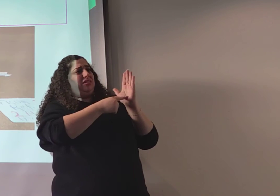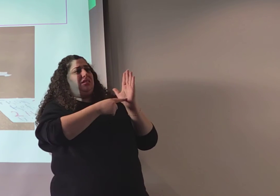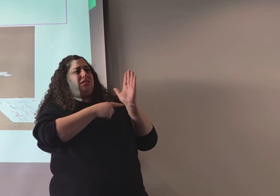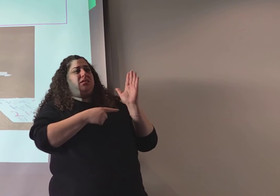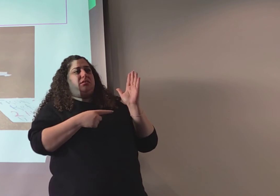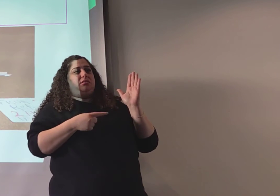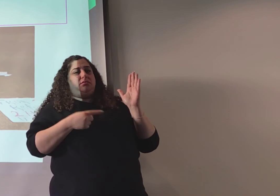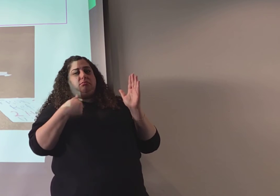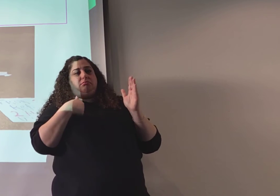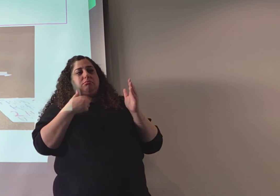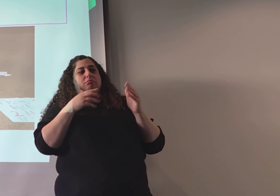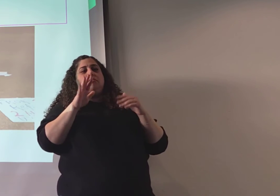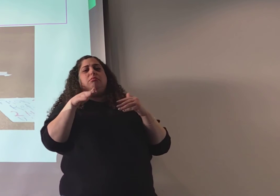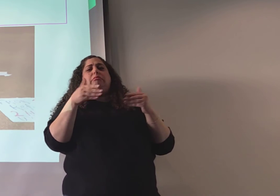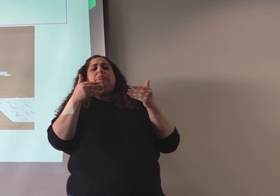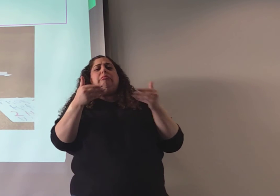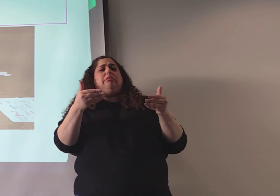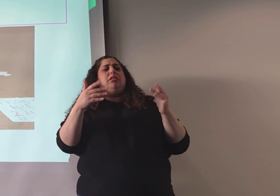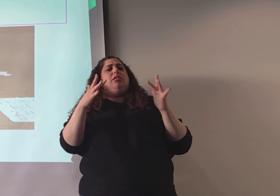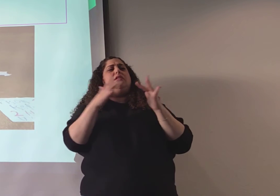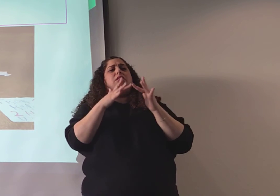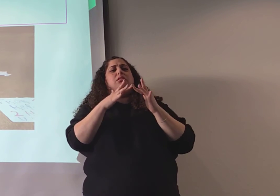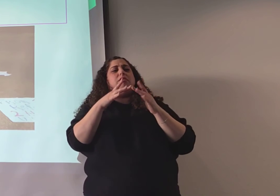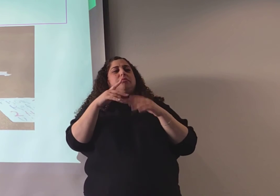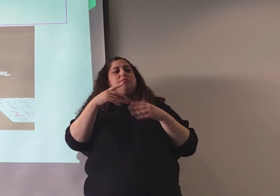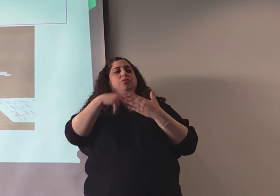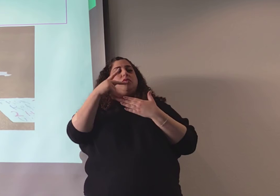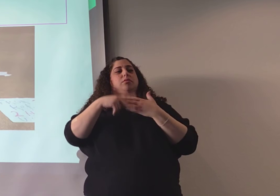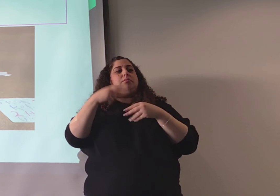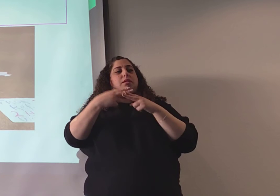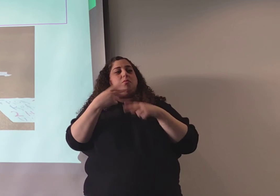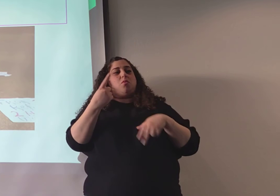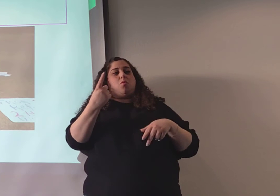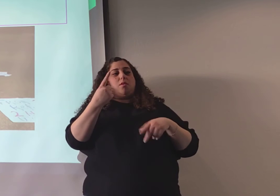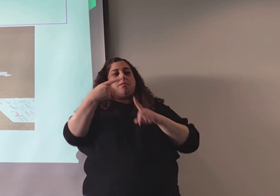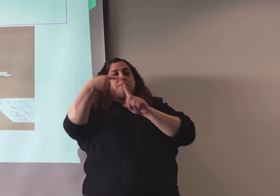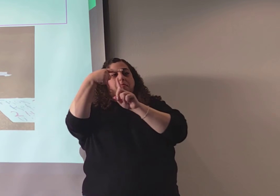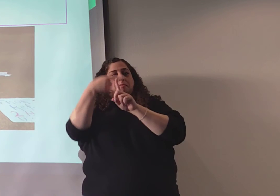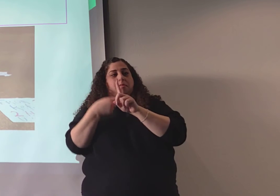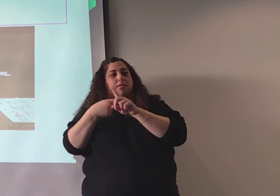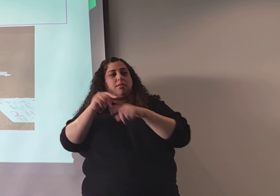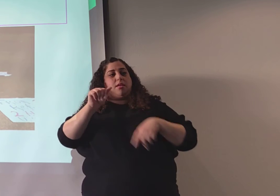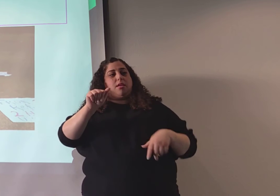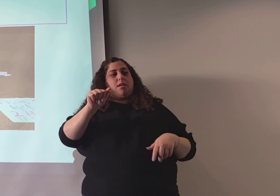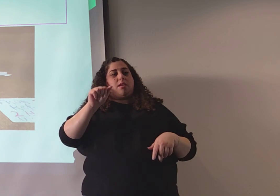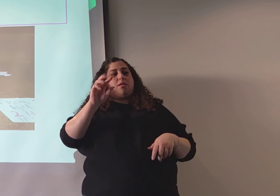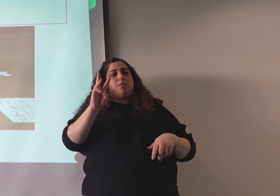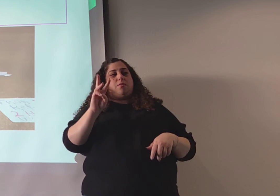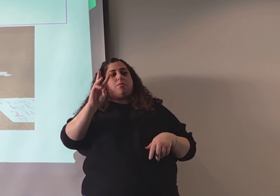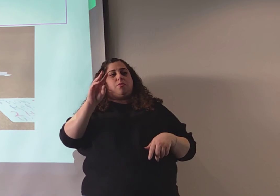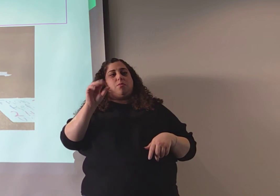for a rent payment for a new lease and try to find a new place.